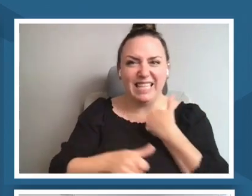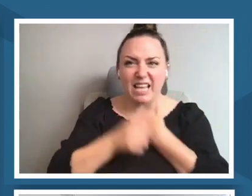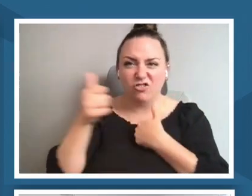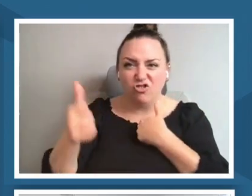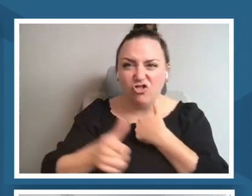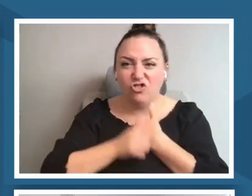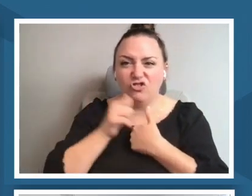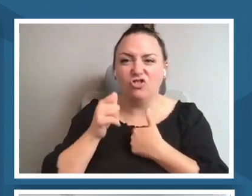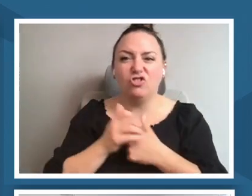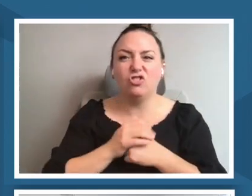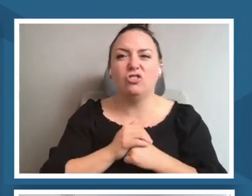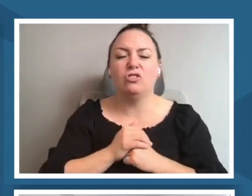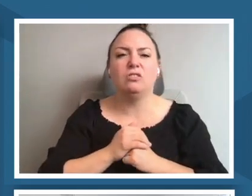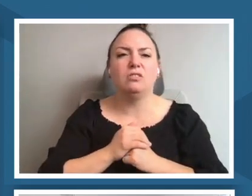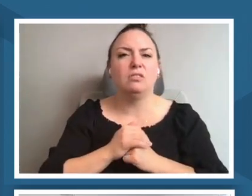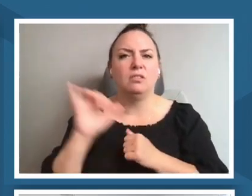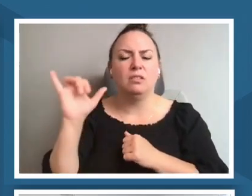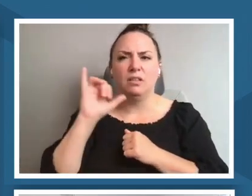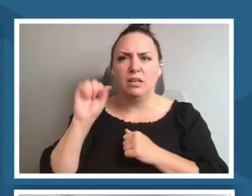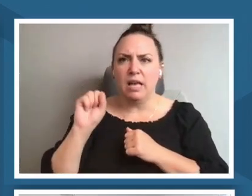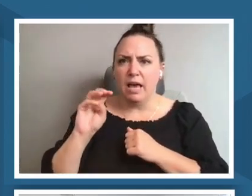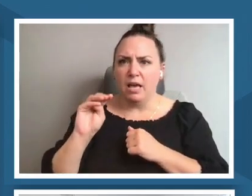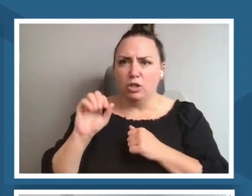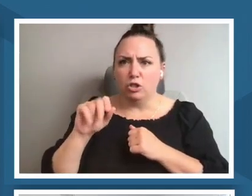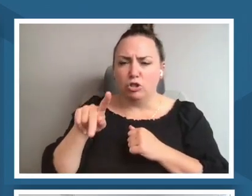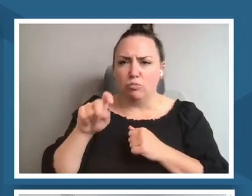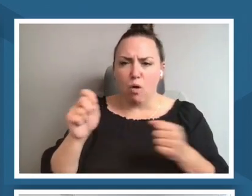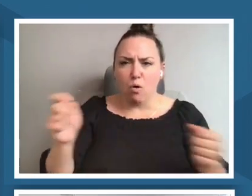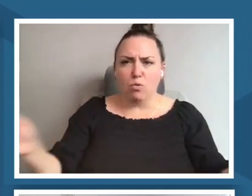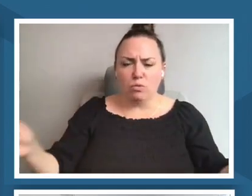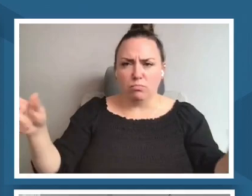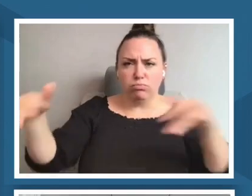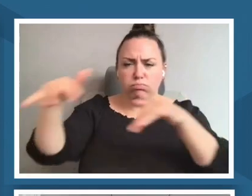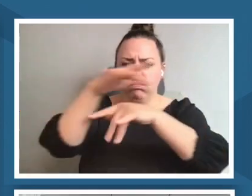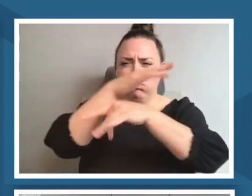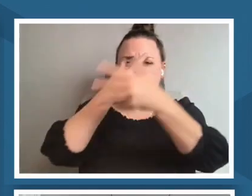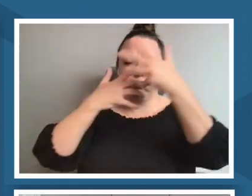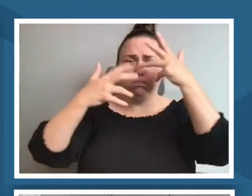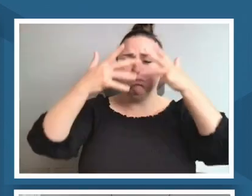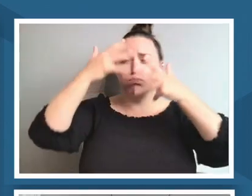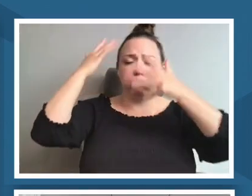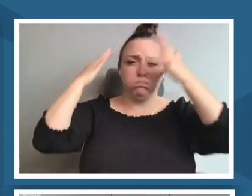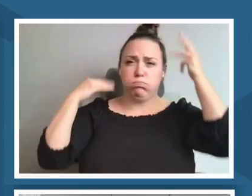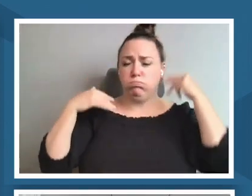like the smoke is consuming okay